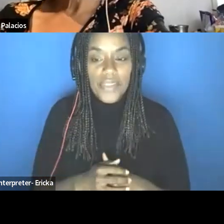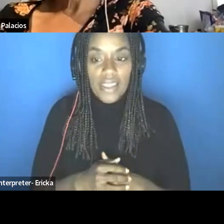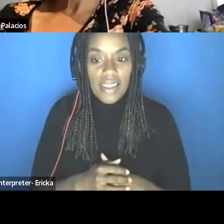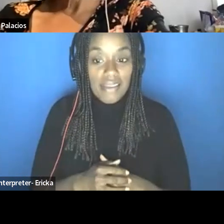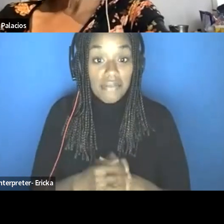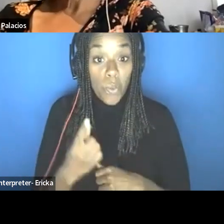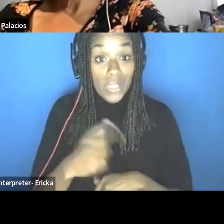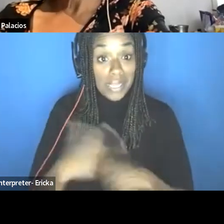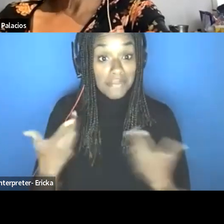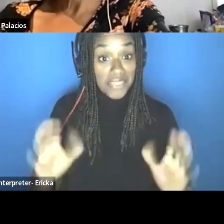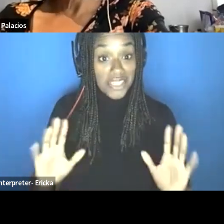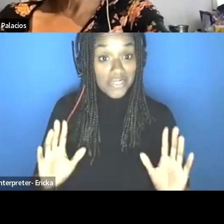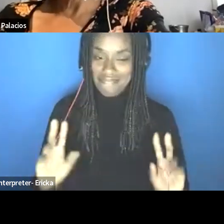And the SILCs that are on today.